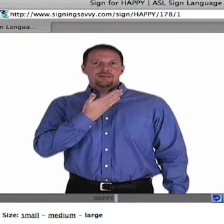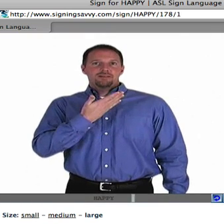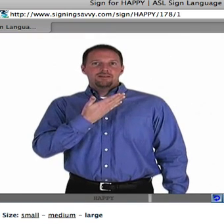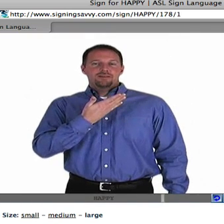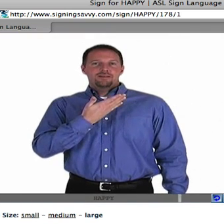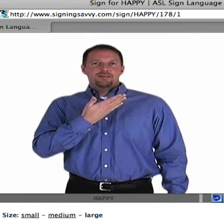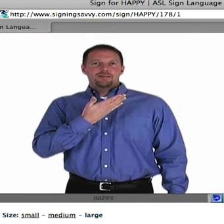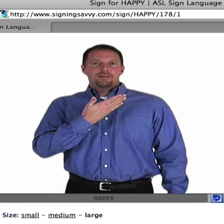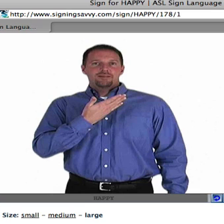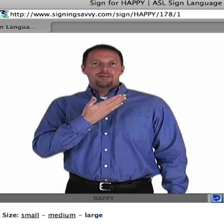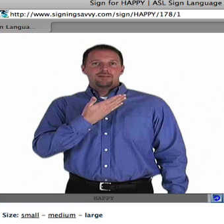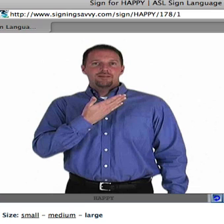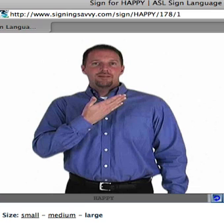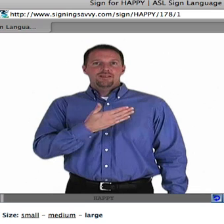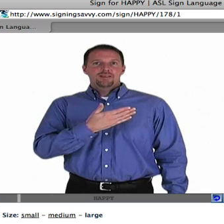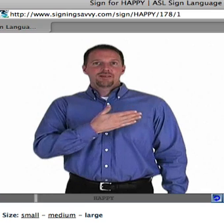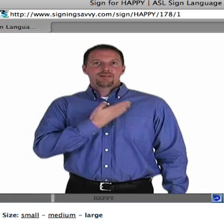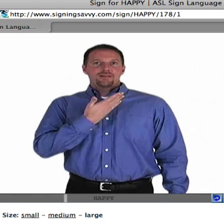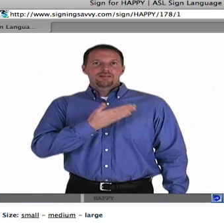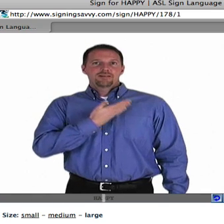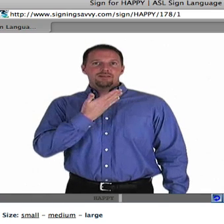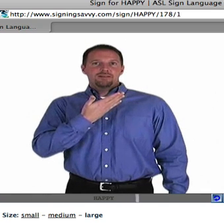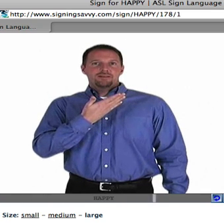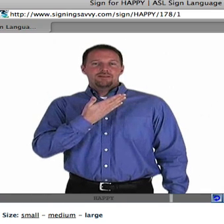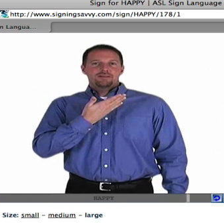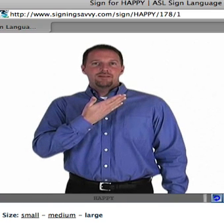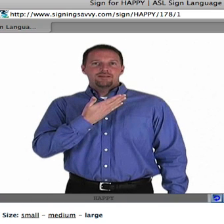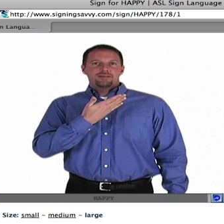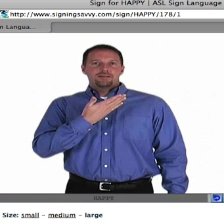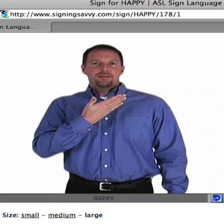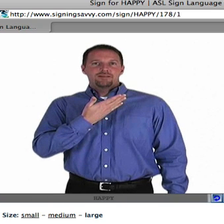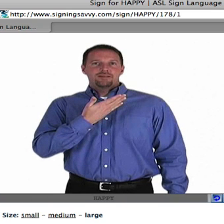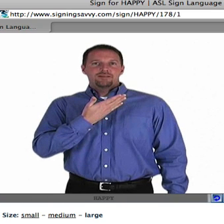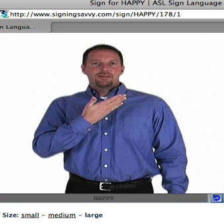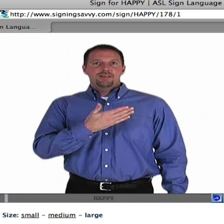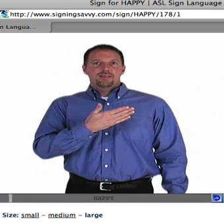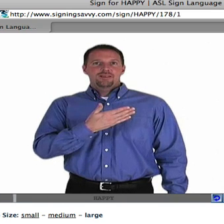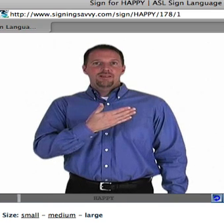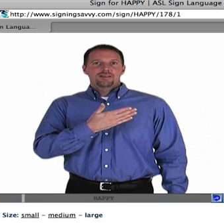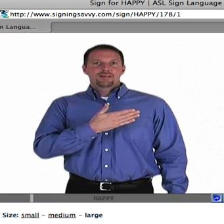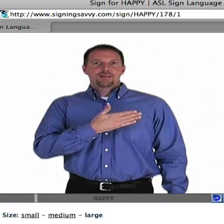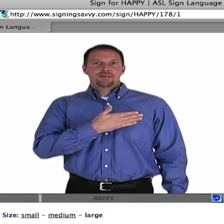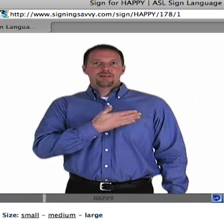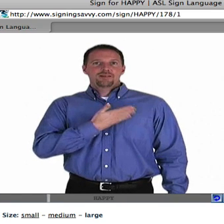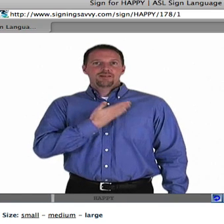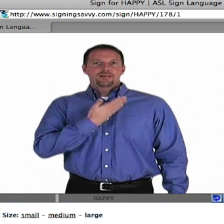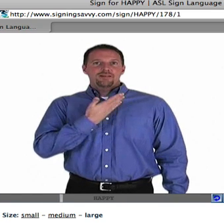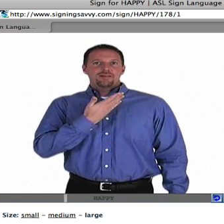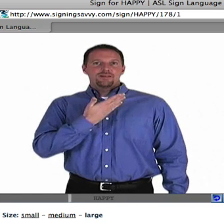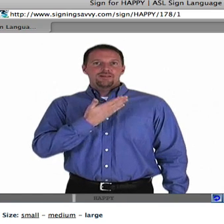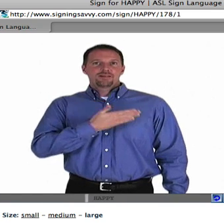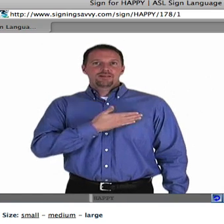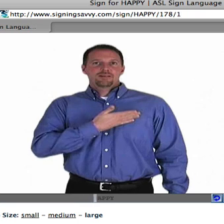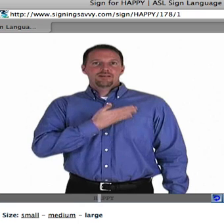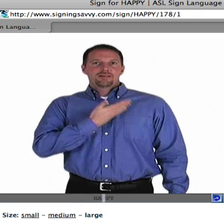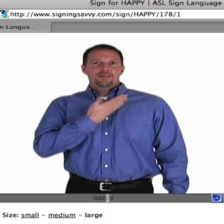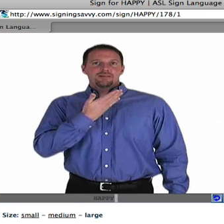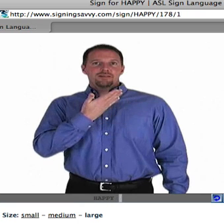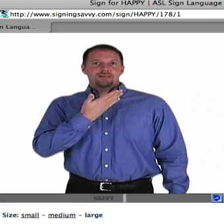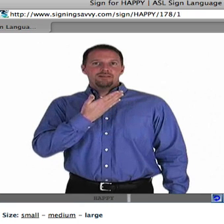The last option here is Add to Word List. If we have actually created a Word List of our own we can click on this and add this sign to one of our word lists.